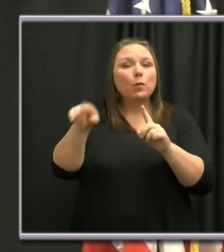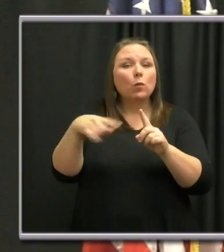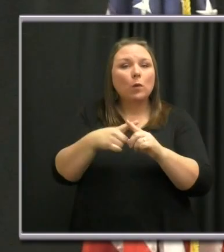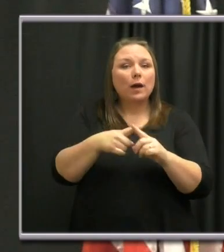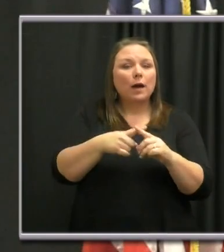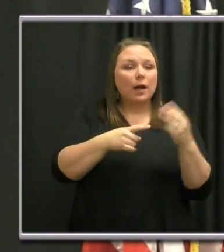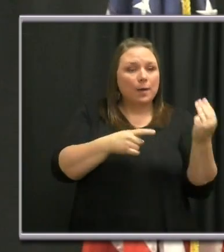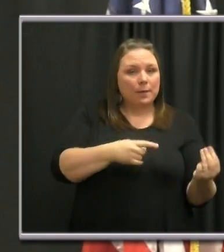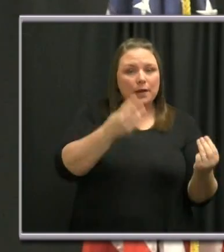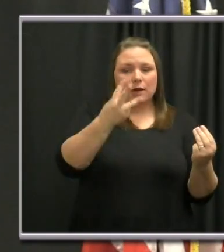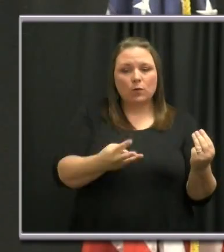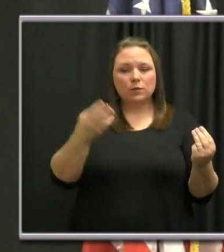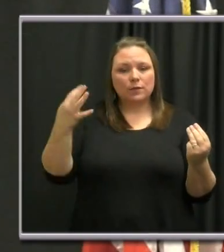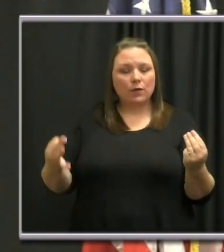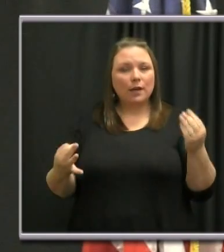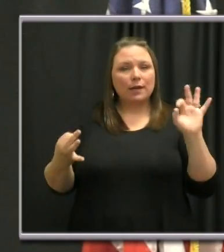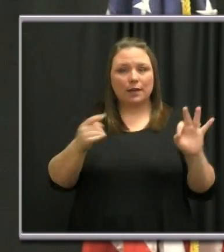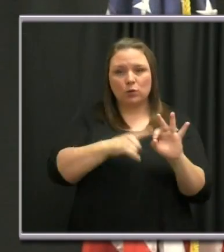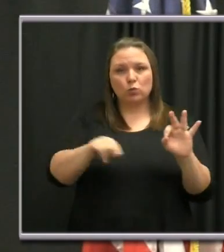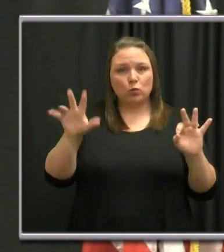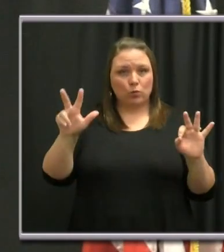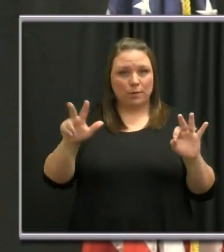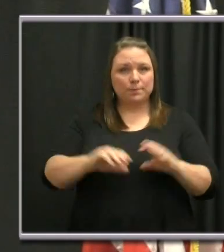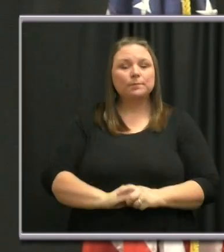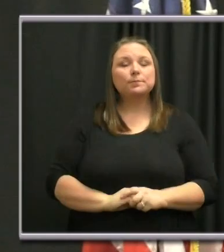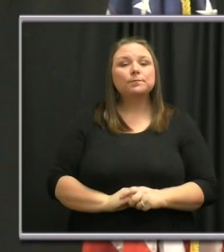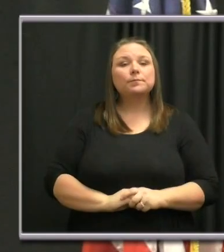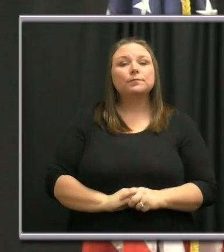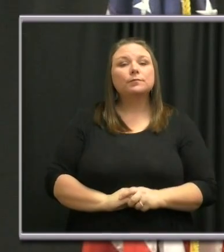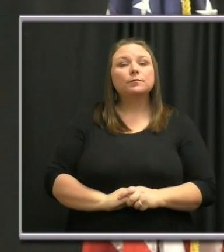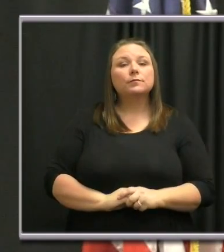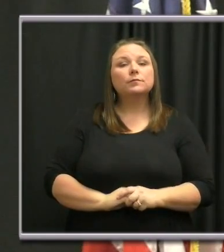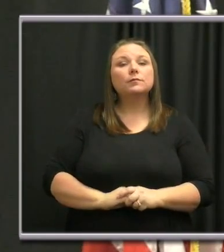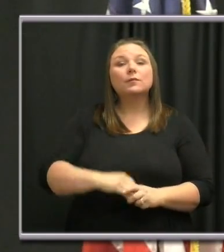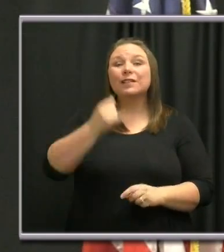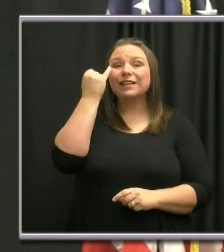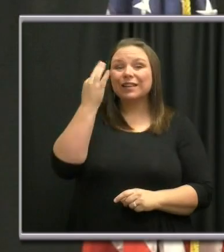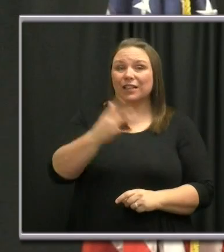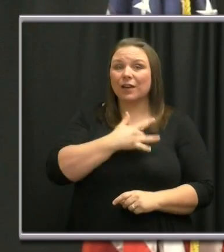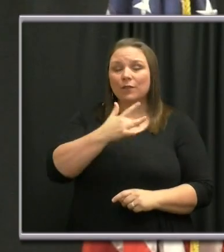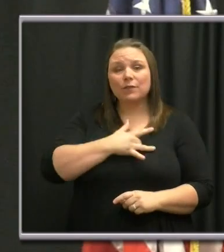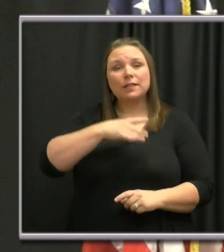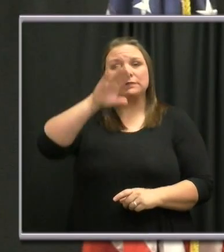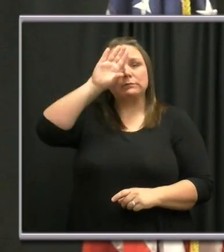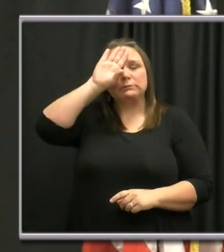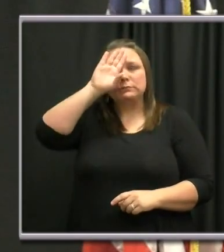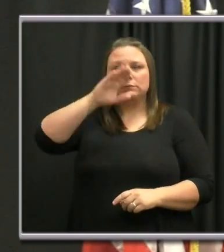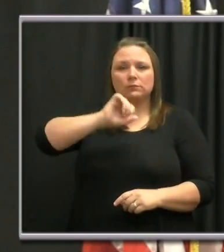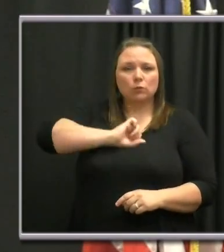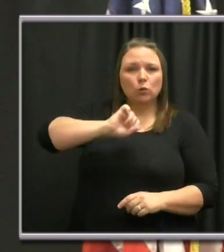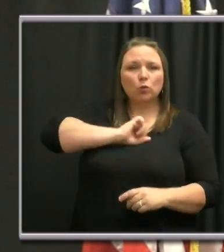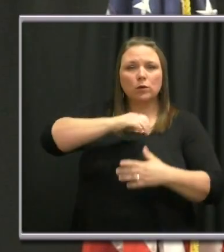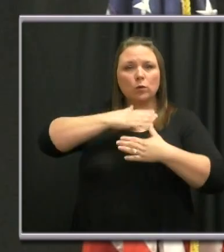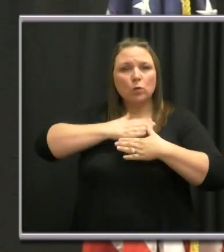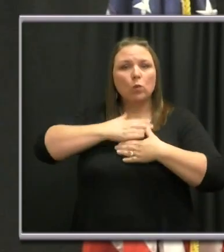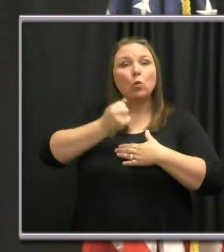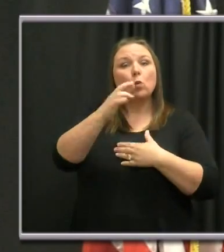ASSESSMENT CENTERS ARE OPEN FROM NINE AM TO THREE PM MONDAY WEDNESDAY AND FRIDAY. IF YOU